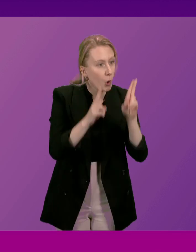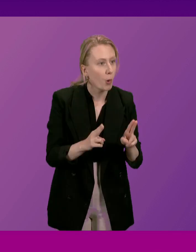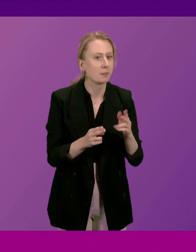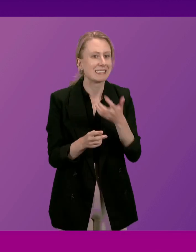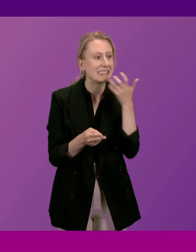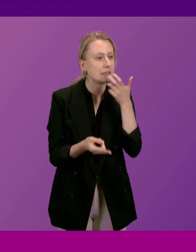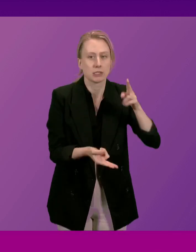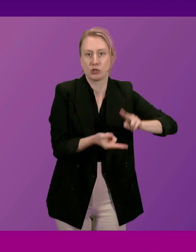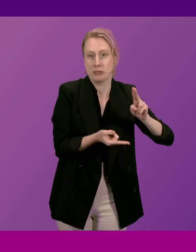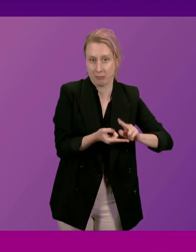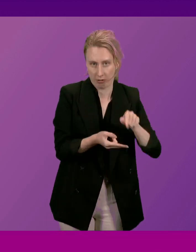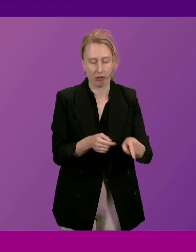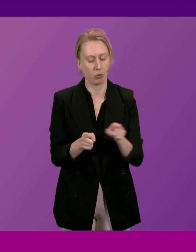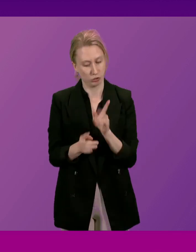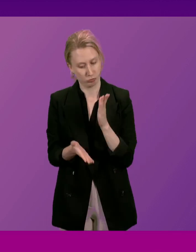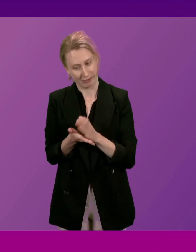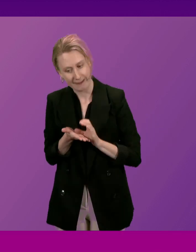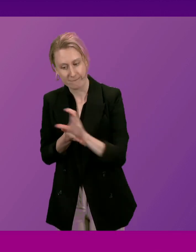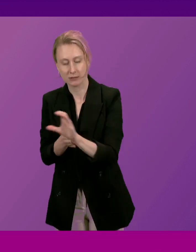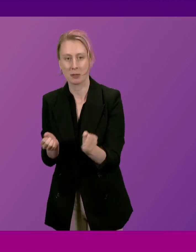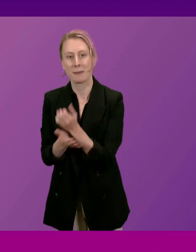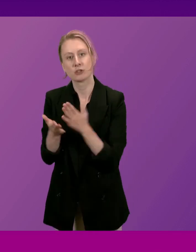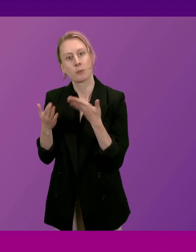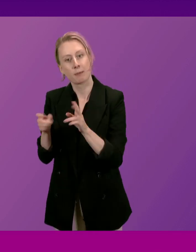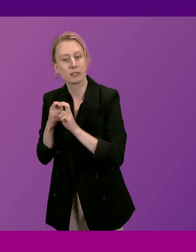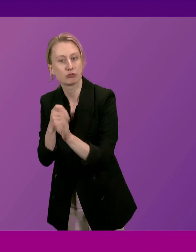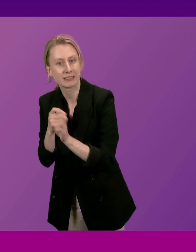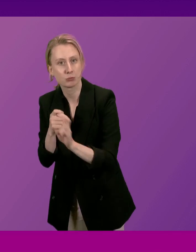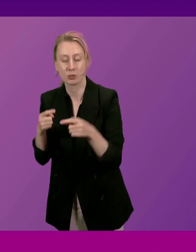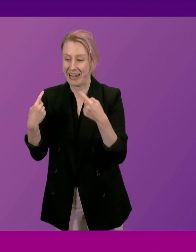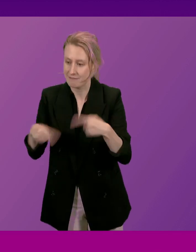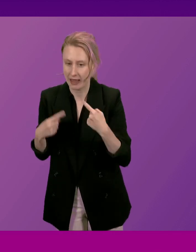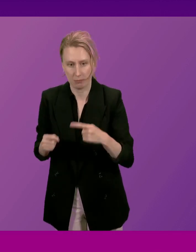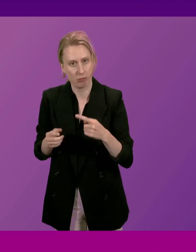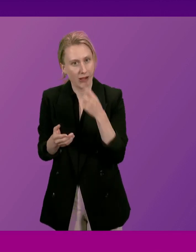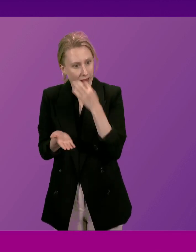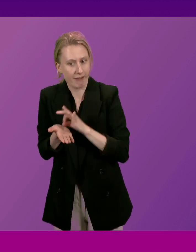and real investment to make public transport available and affordable to get people out